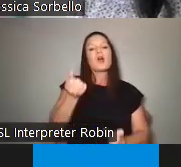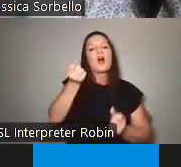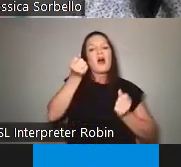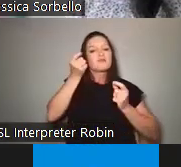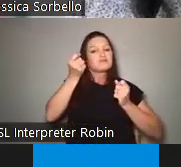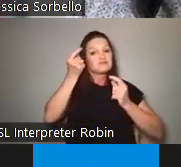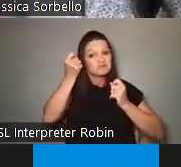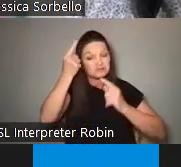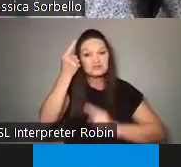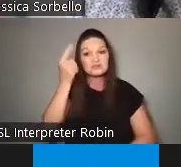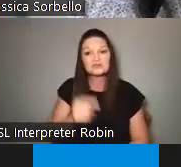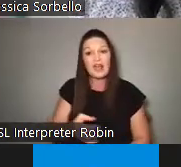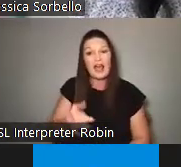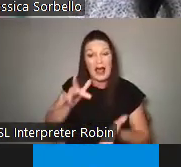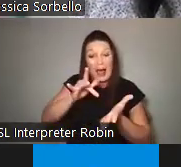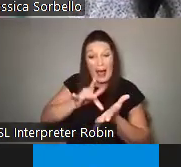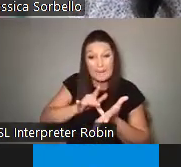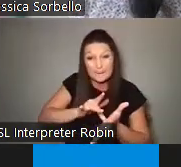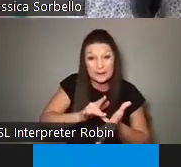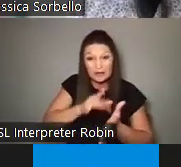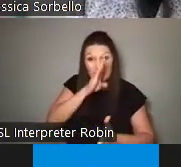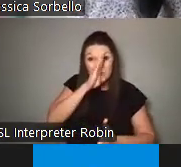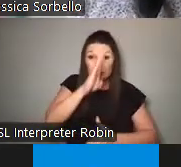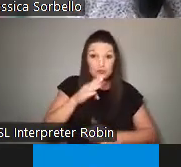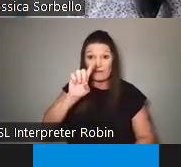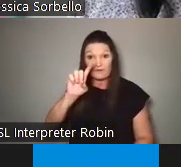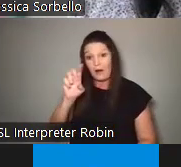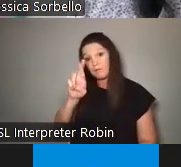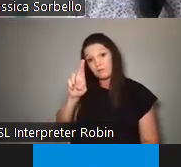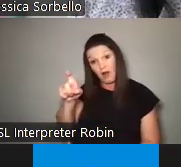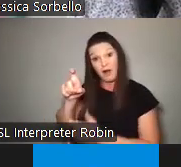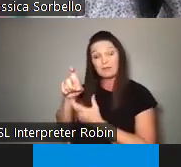or guarantee of what is in it. One of the examples is let's